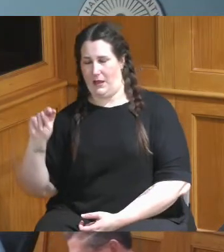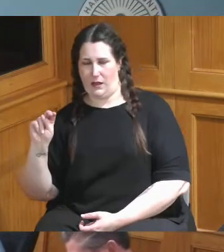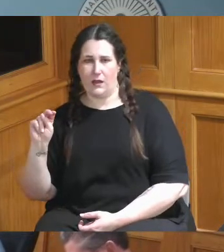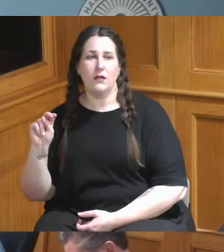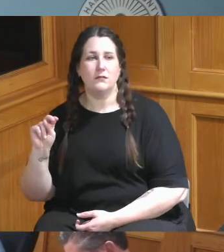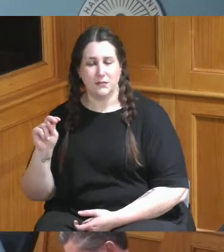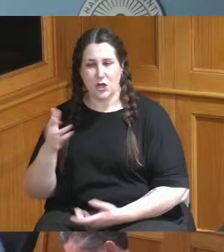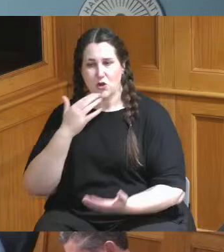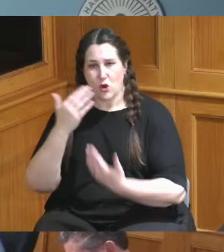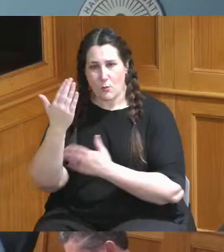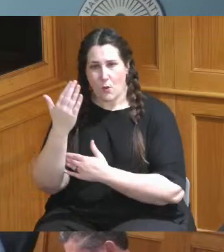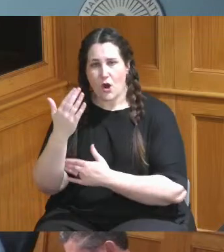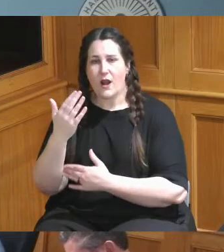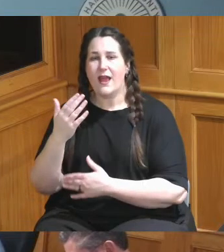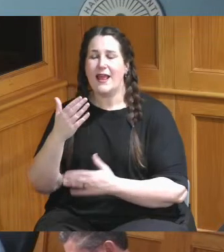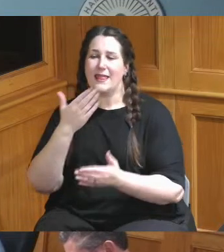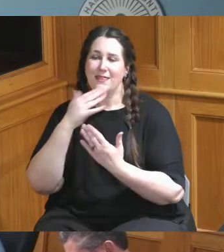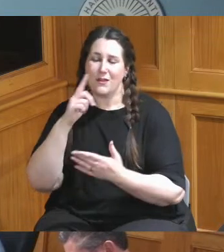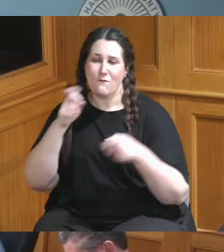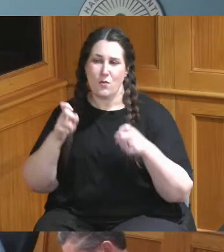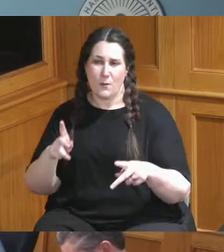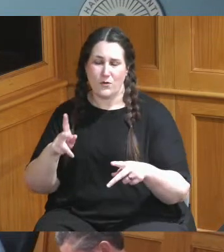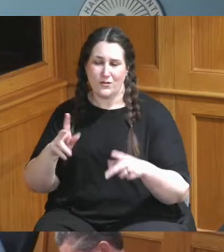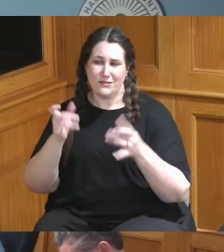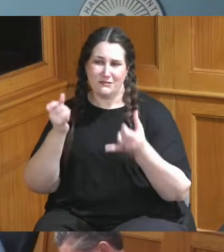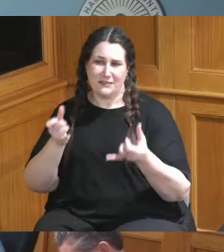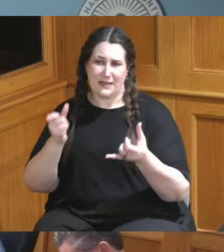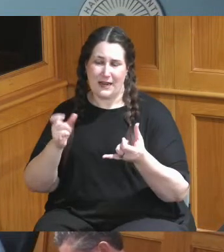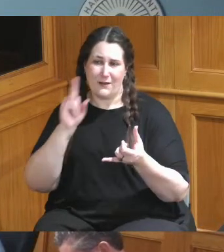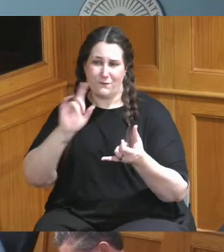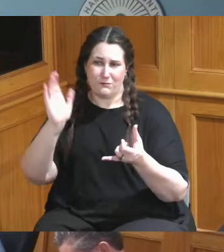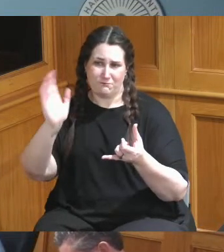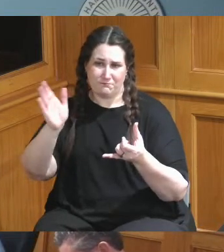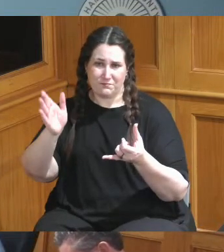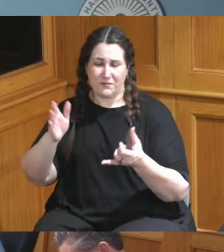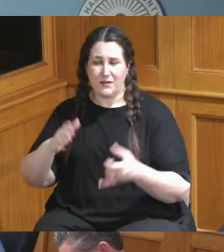Commissioners. Thank you for the opportunity to speak today. My name is Kristen Shrimplin,